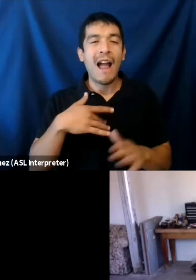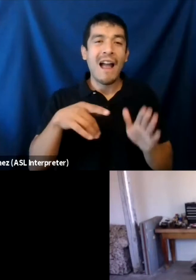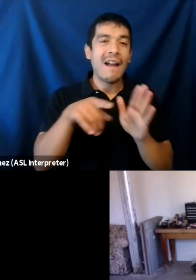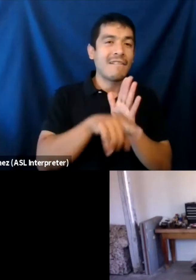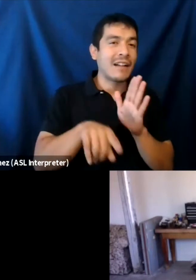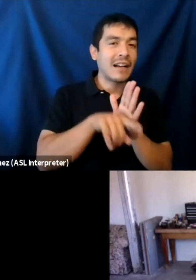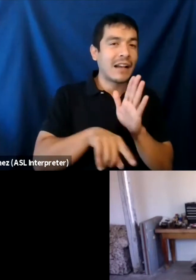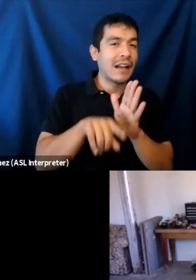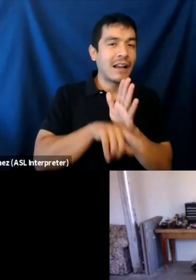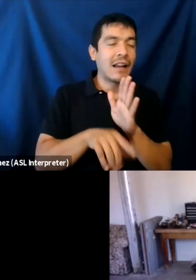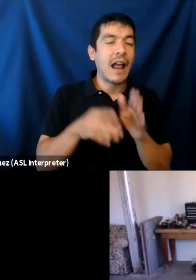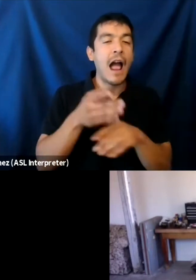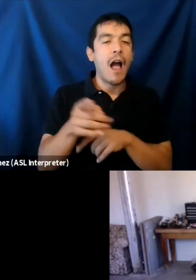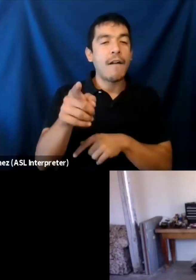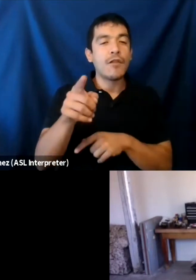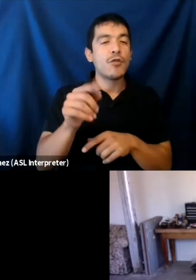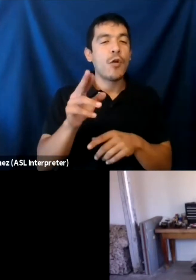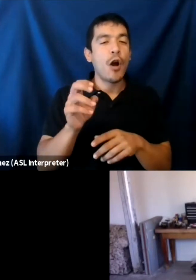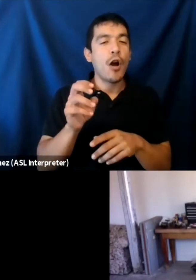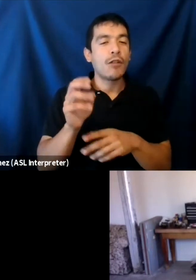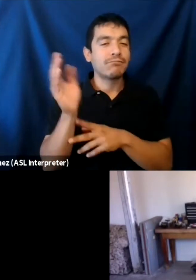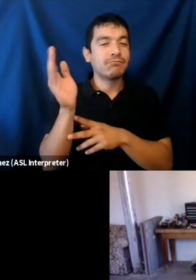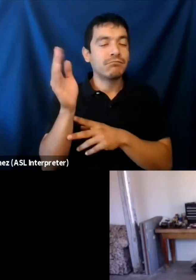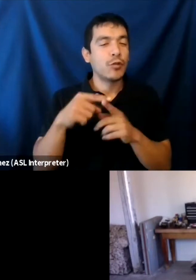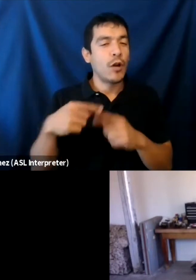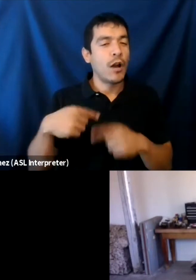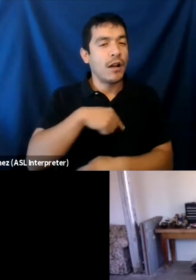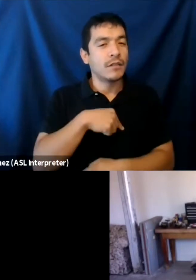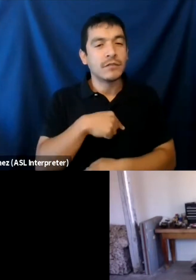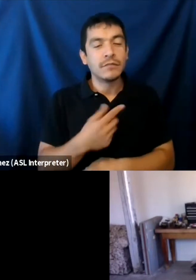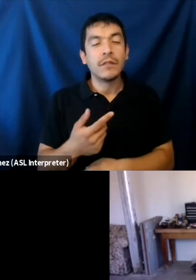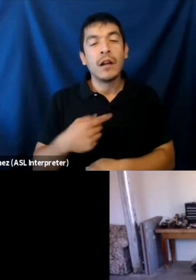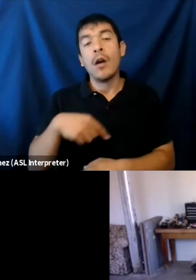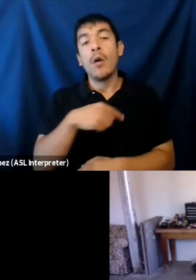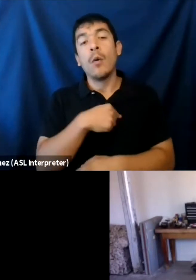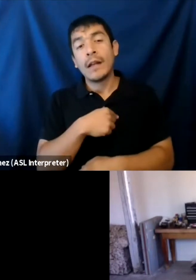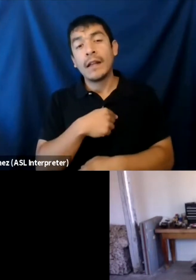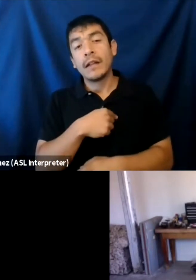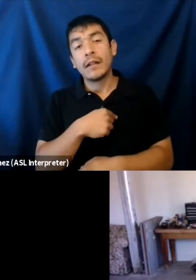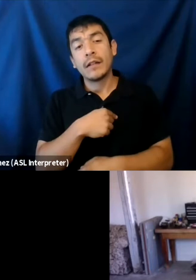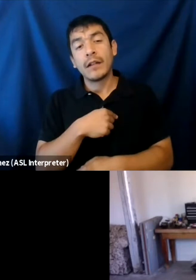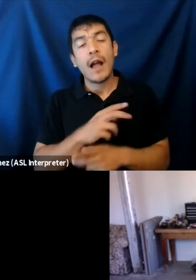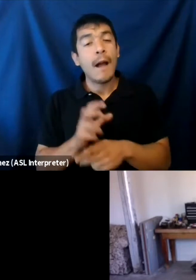to the very thing that you're proposing. So we pitched them on the transparency,